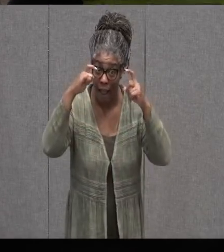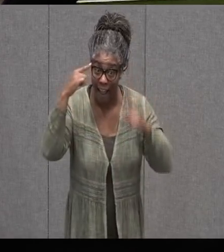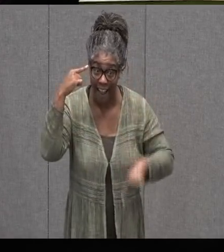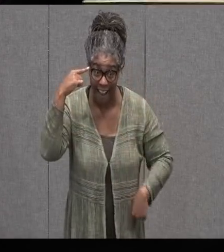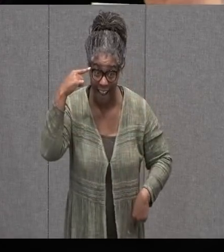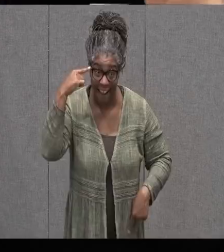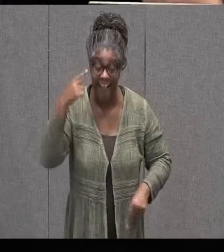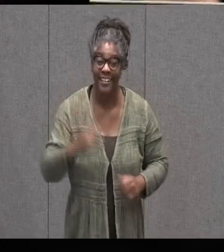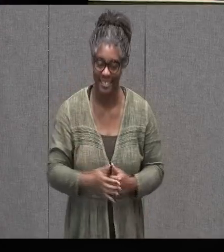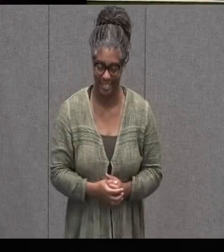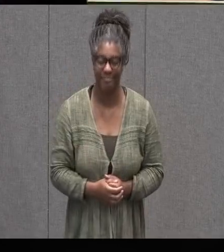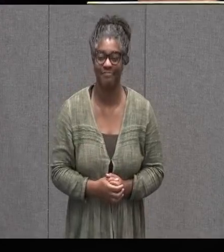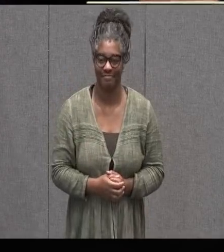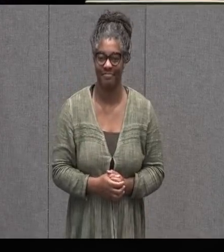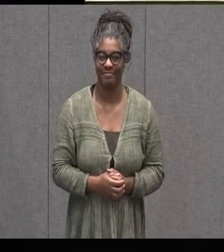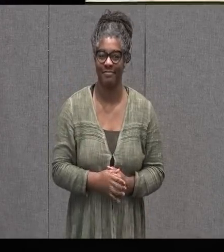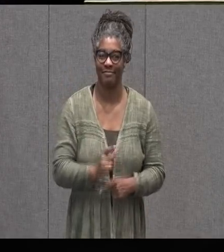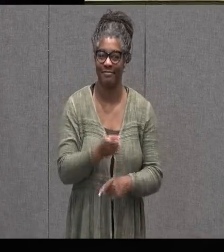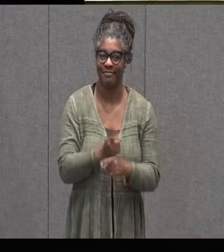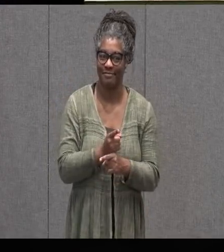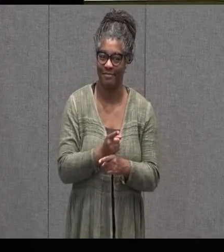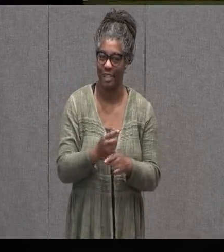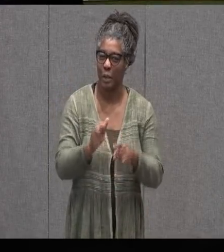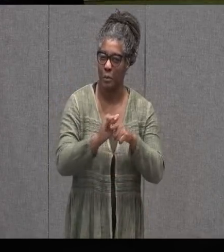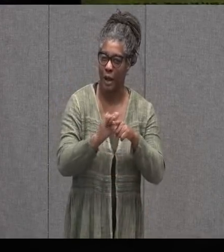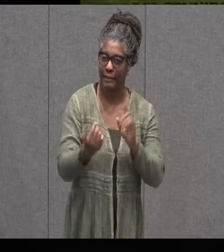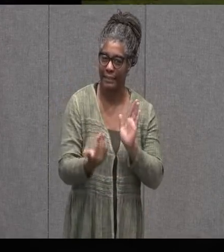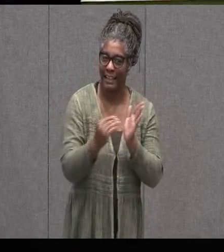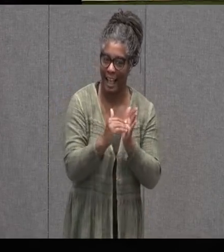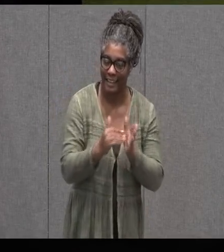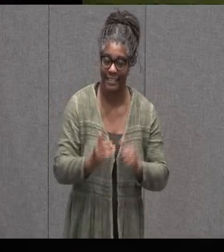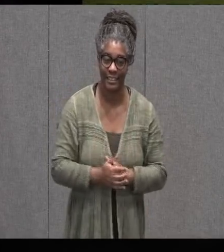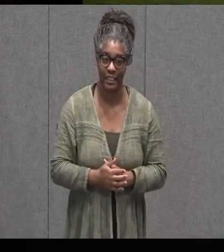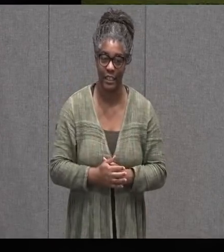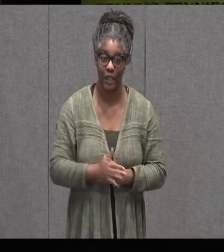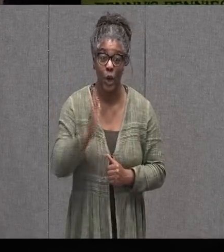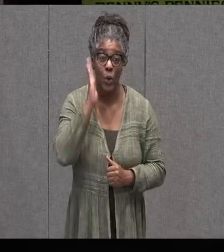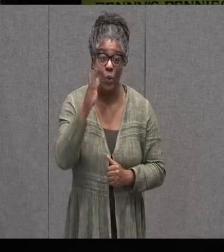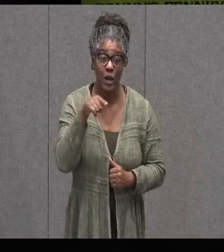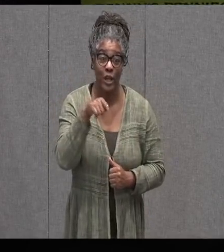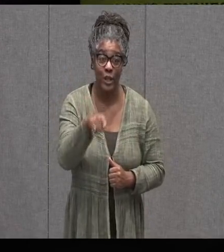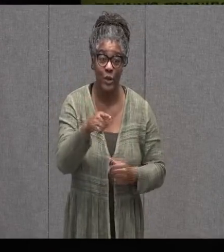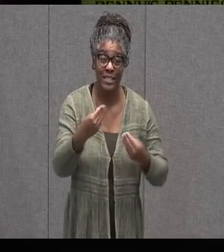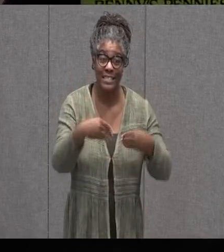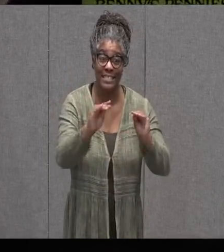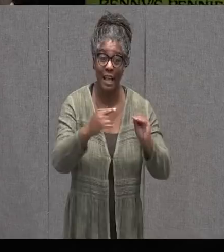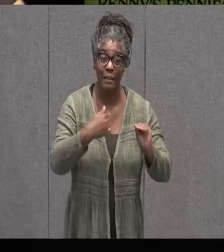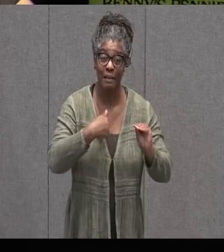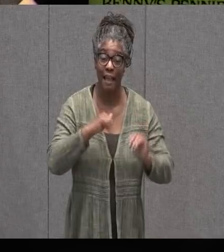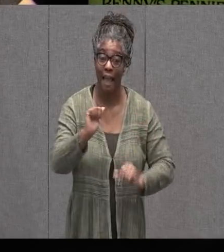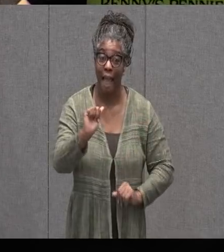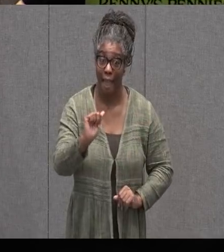Let's practice one more time. Will you sell me a?